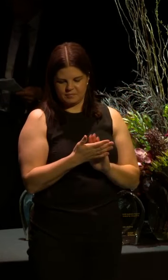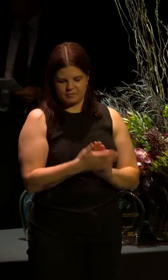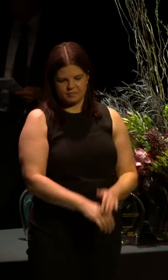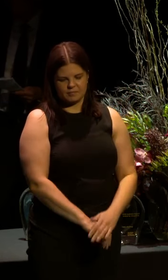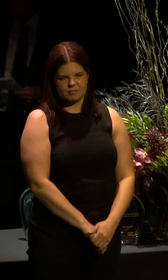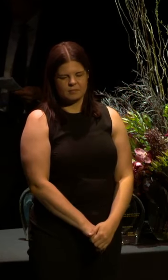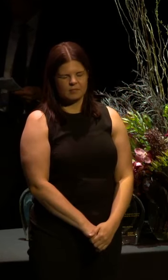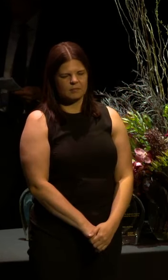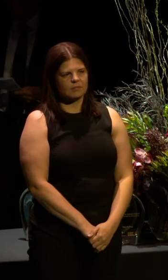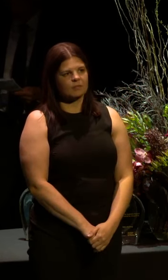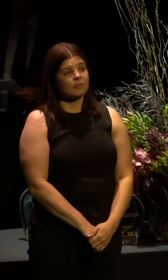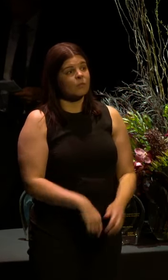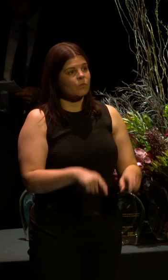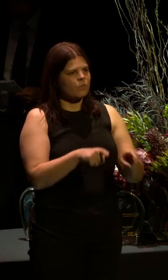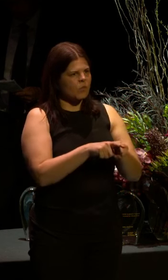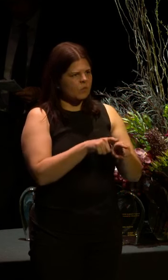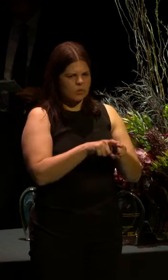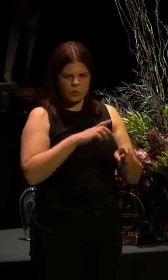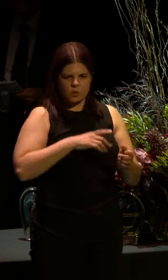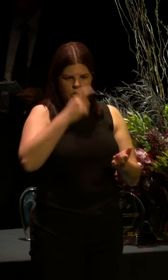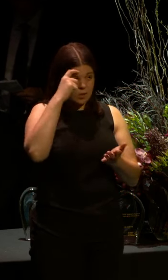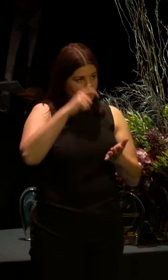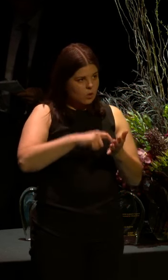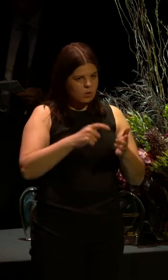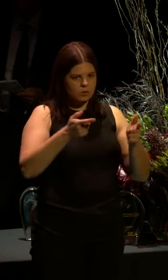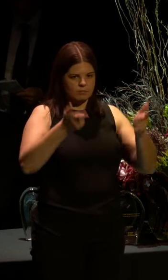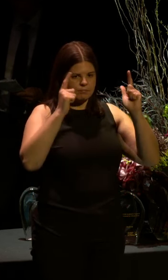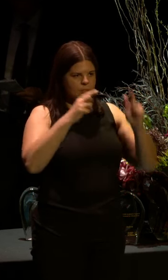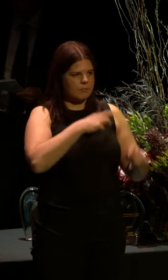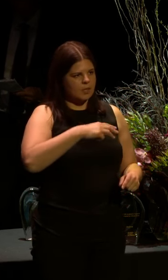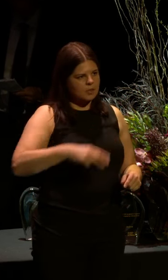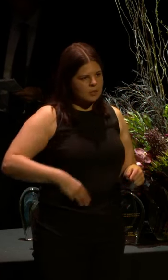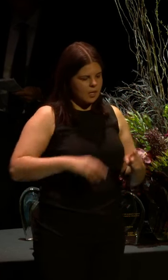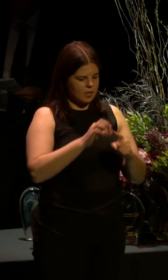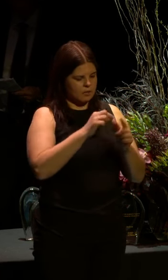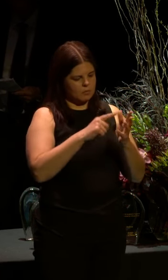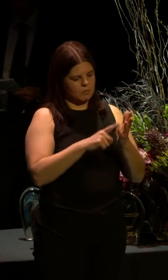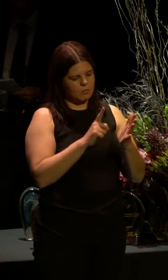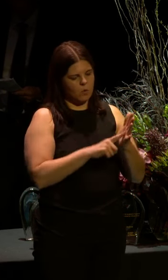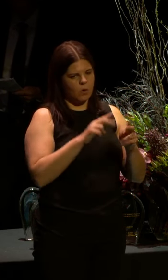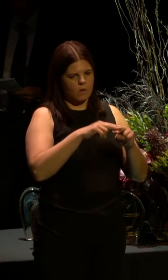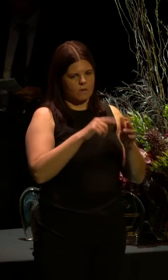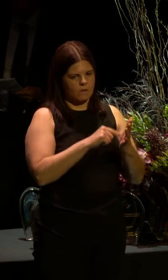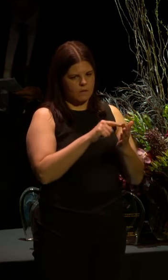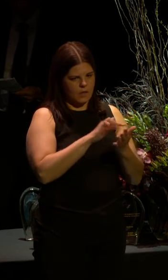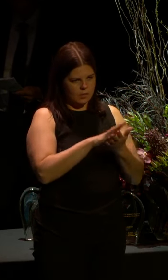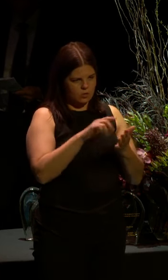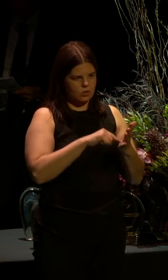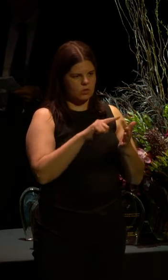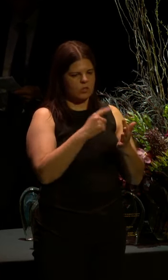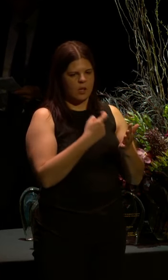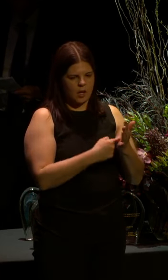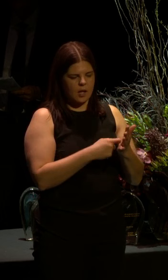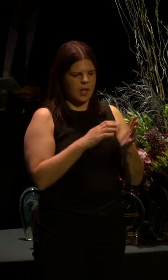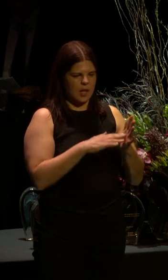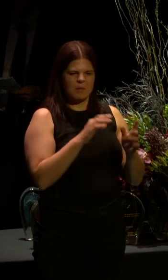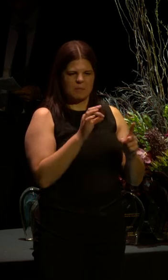I want to gratefully acknowledge the minister, Paul Fletcher MP. Thank you for being here. I'm not the first to comment on your engagement with the arts.